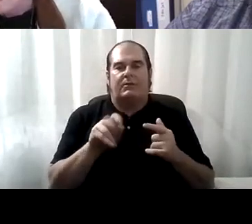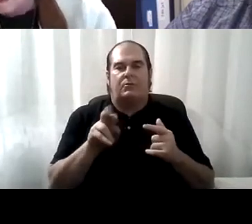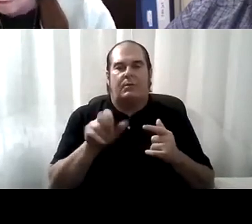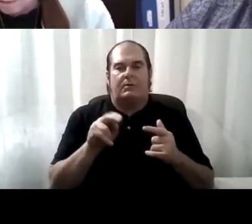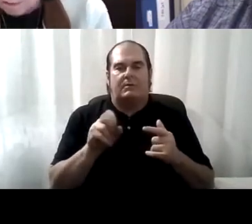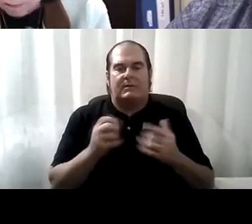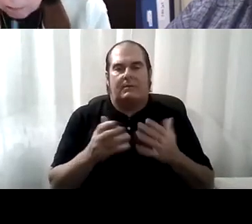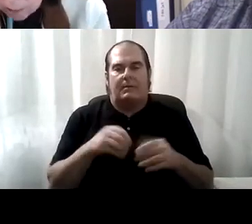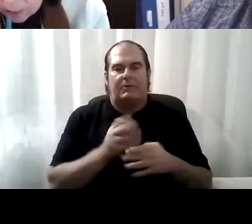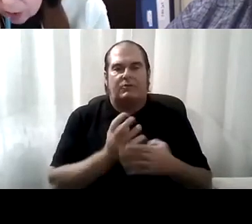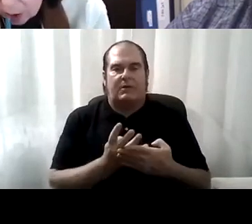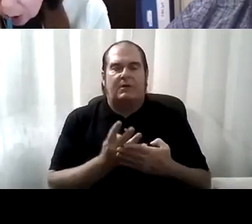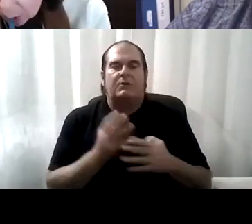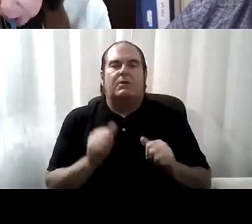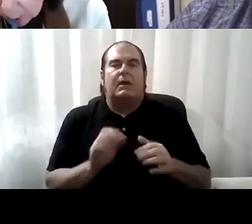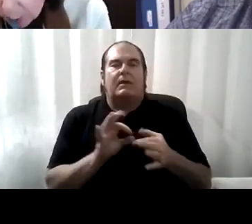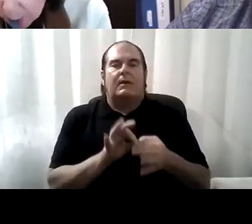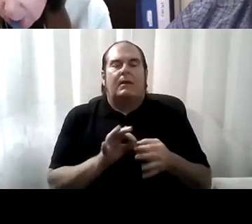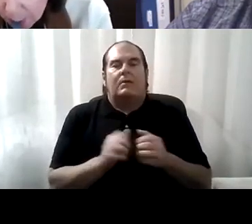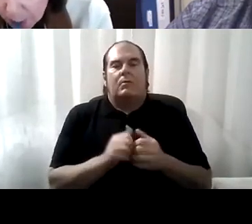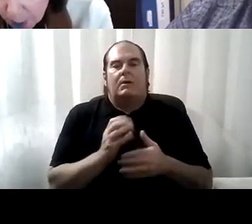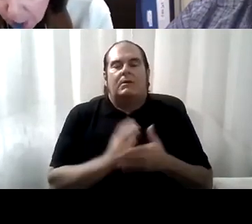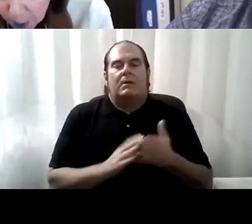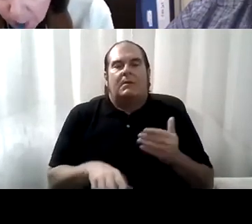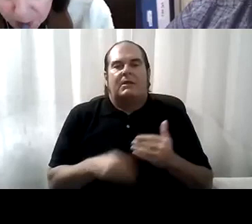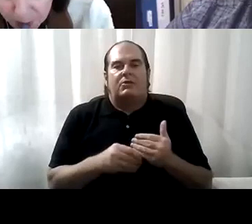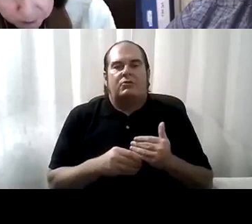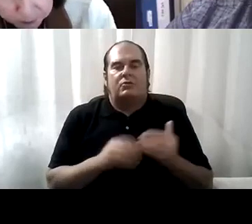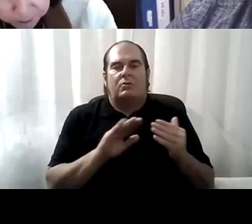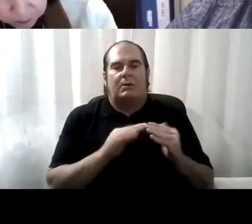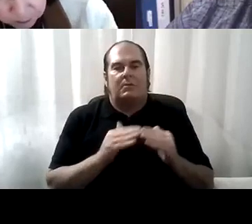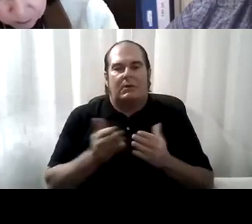So they can connect through some additional community services that are available.